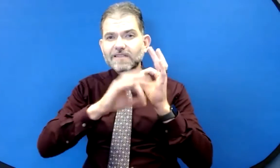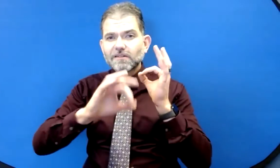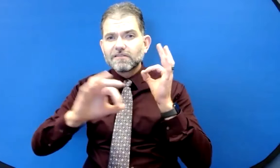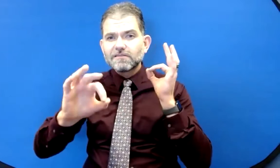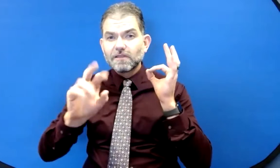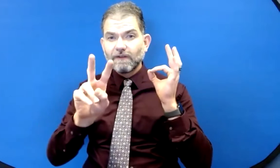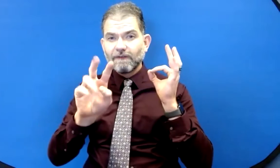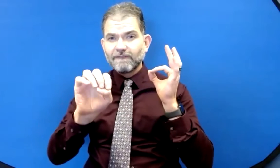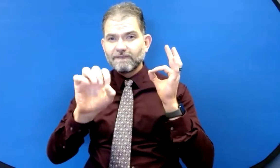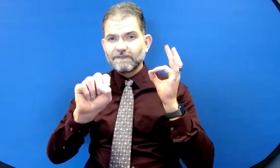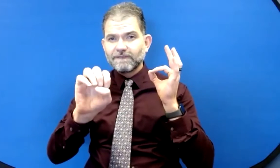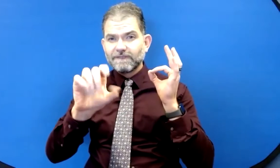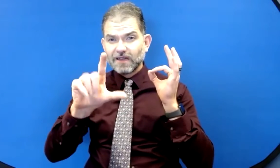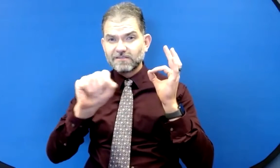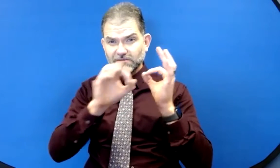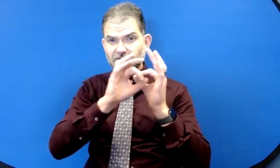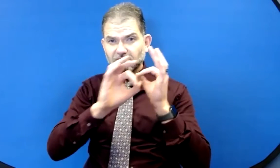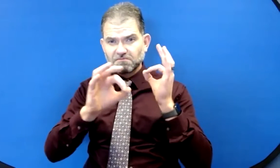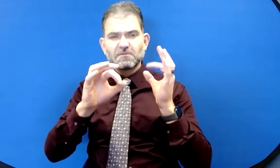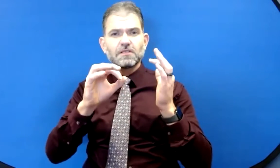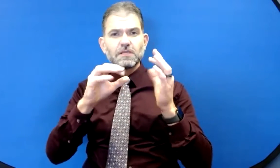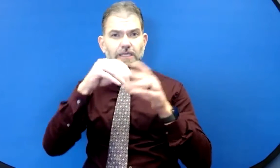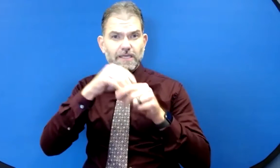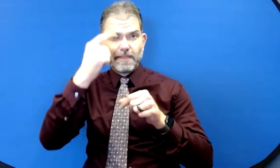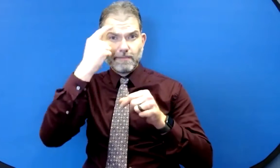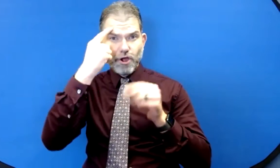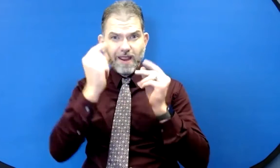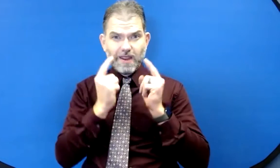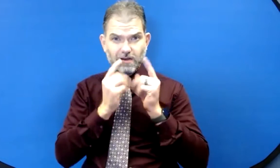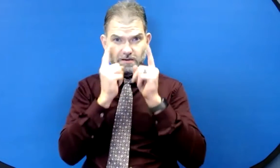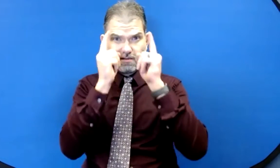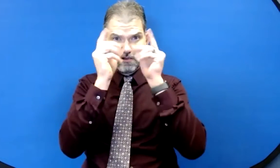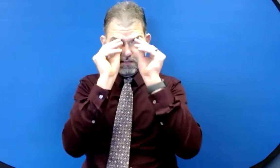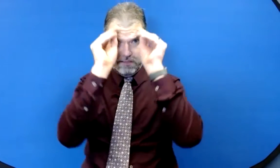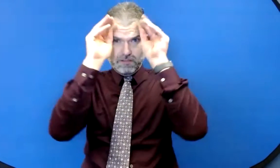ASL Interpreter: with the vascular dementia ASL Interpreter: is related ASL Interpreter: to the circulatory system.